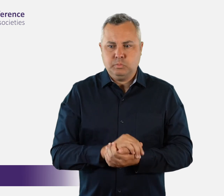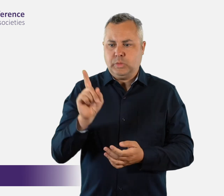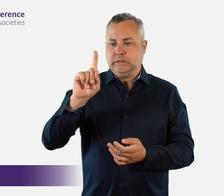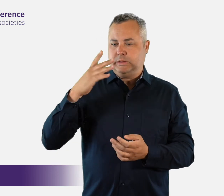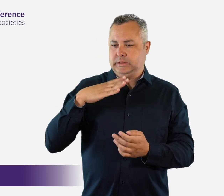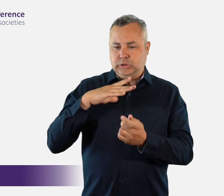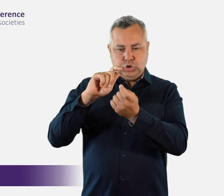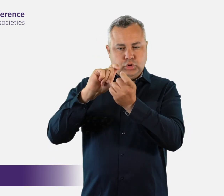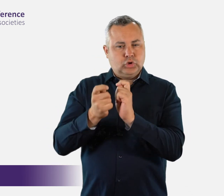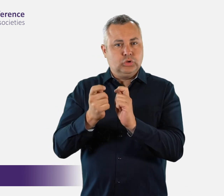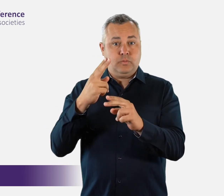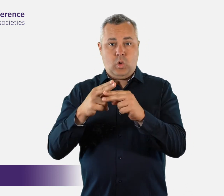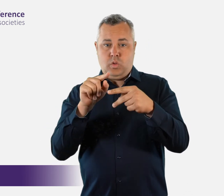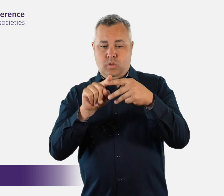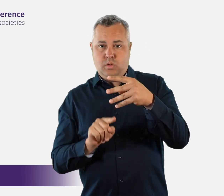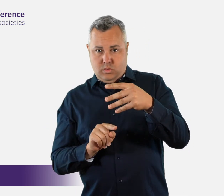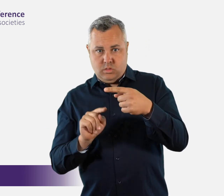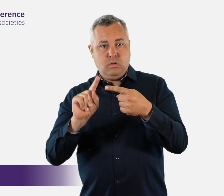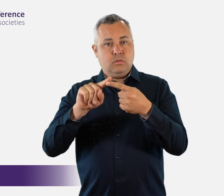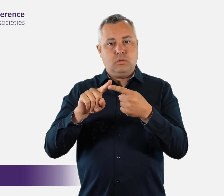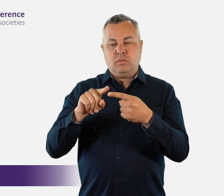What needs to change within: